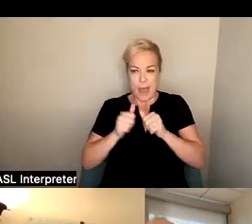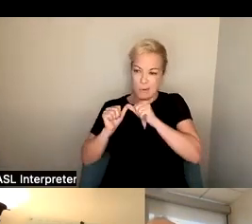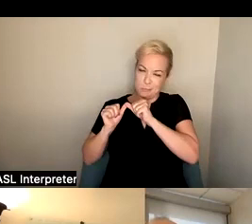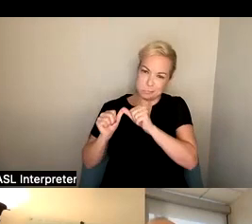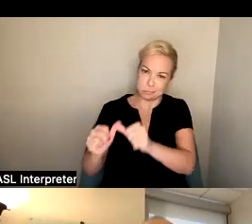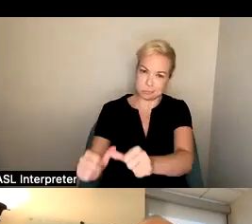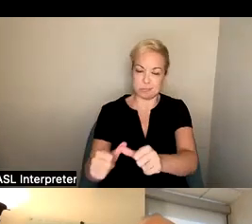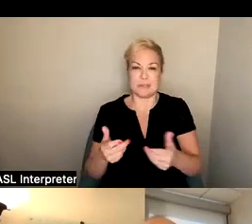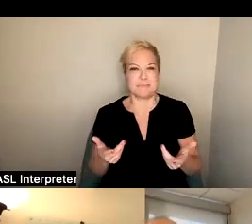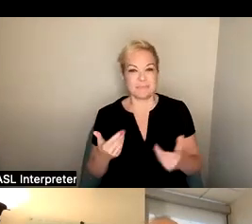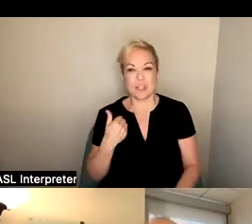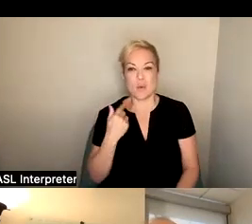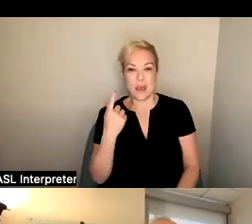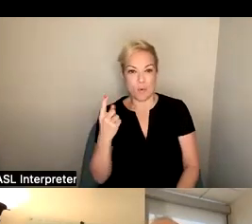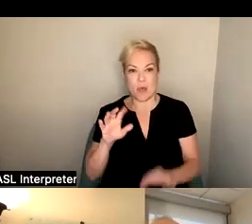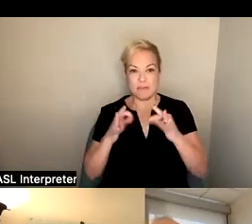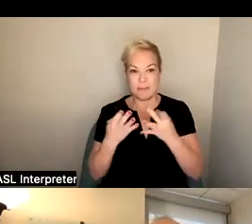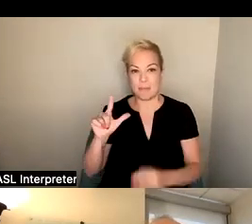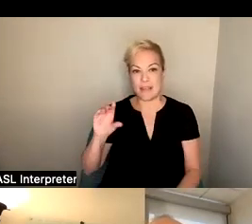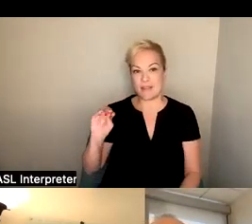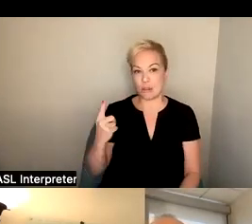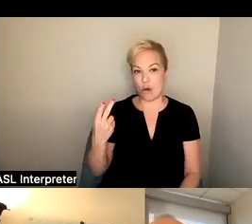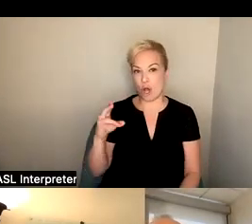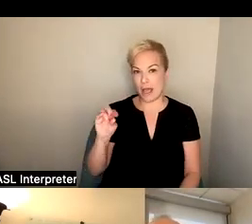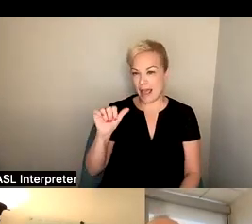the long house one of the longest long houses on record where I believe was about 300 feet